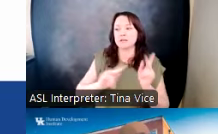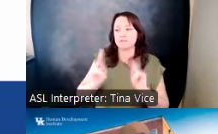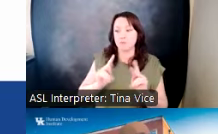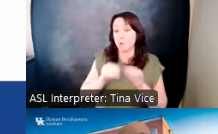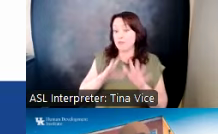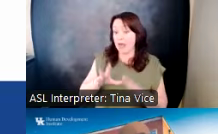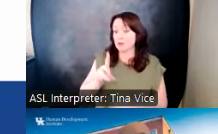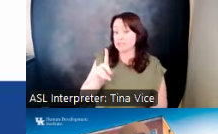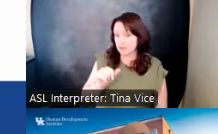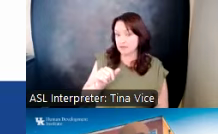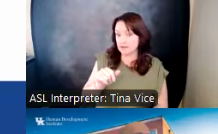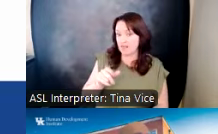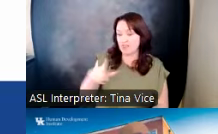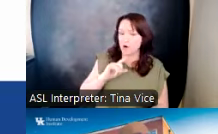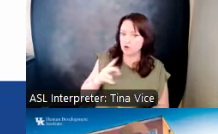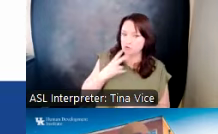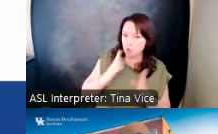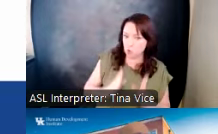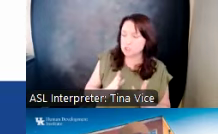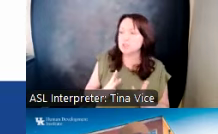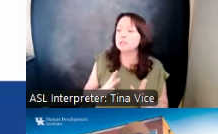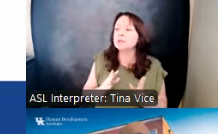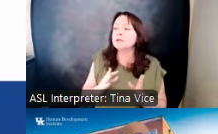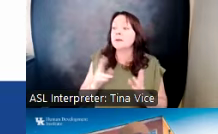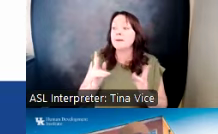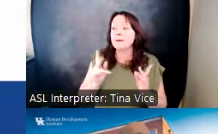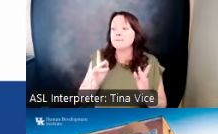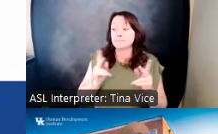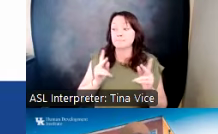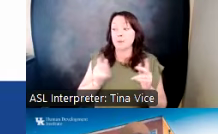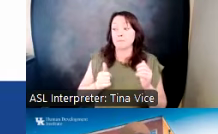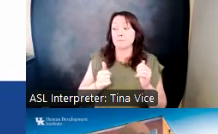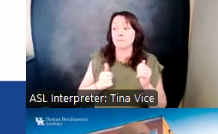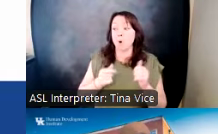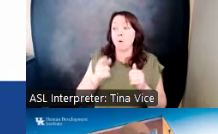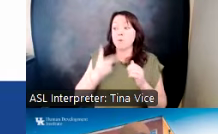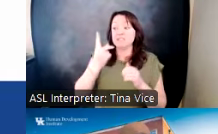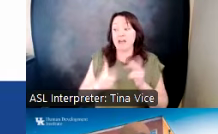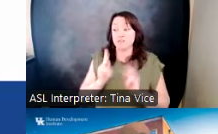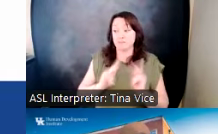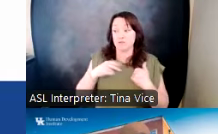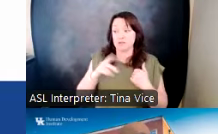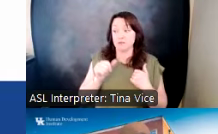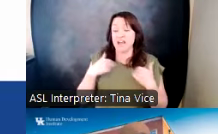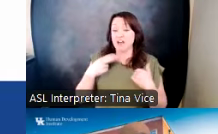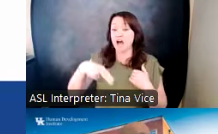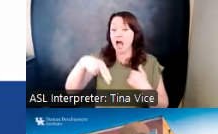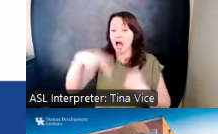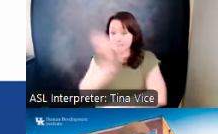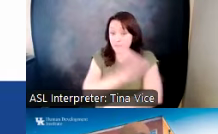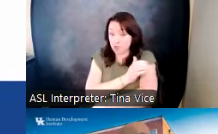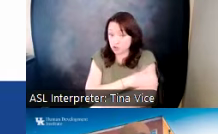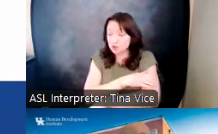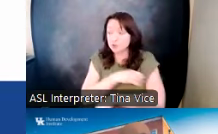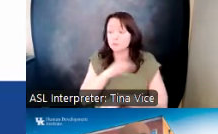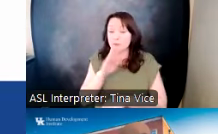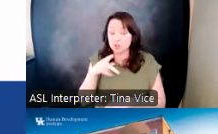Almost half of the people with disabilities have high blood pressure and over half are inactive and obese.